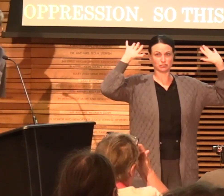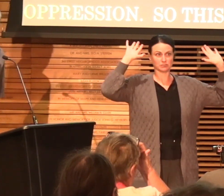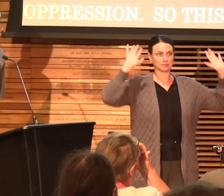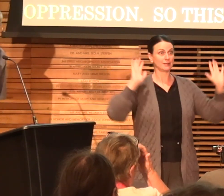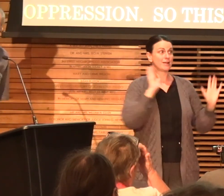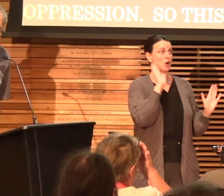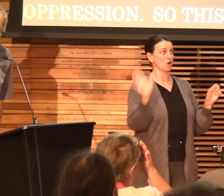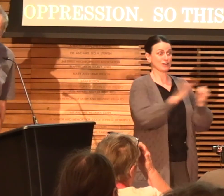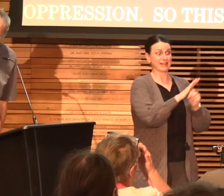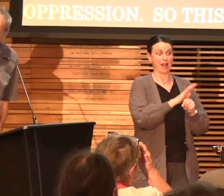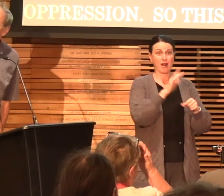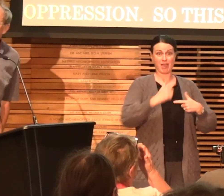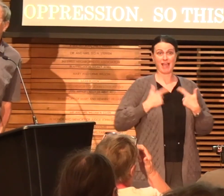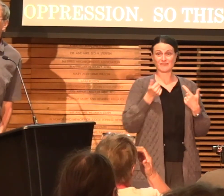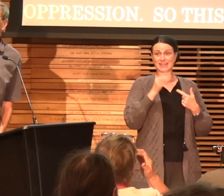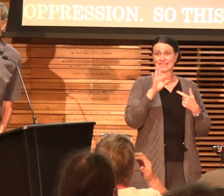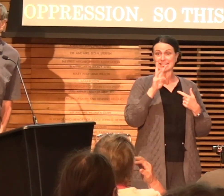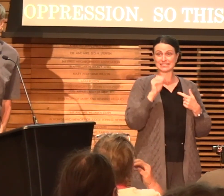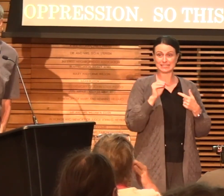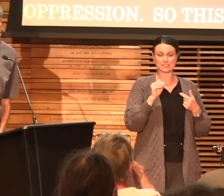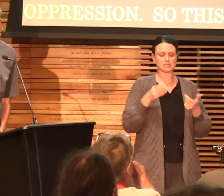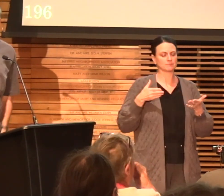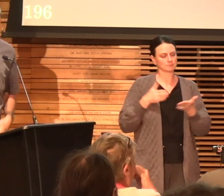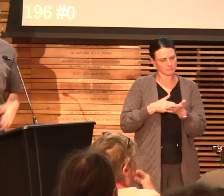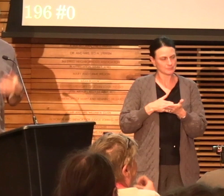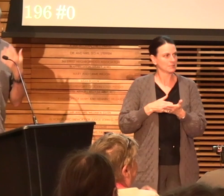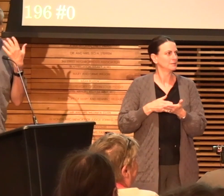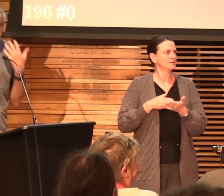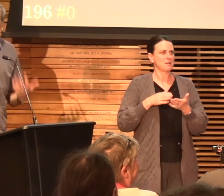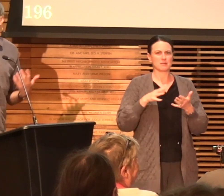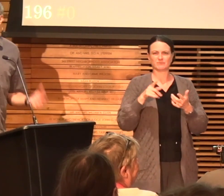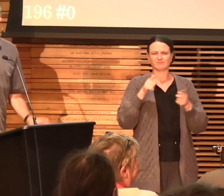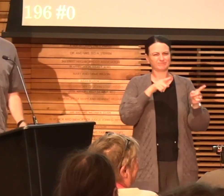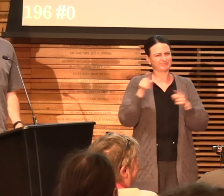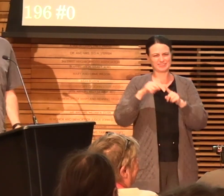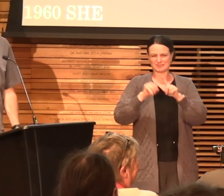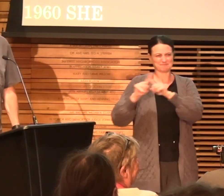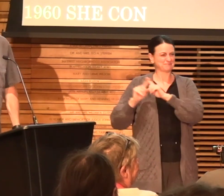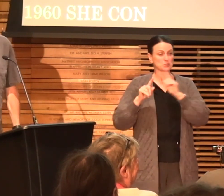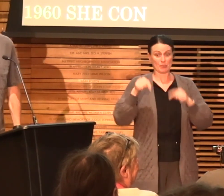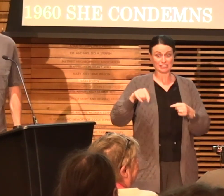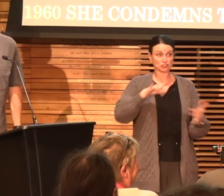In 1960, she condemns the Sharpeville Massacre. So this trip represents